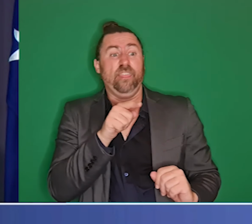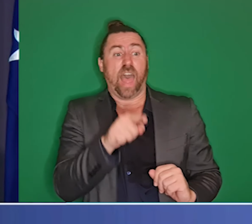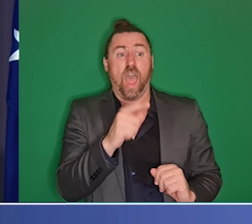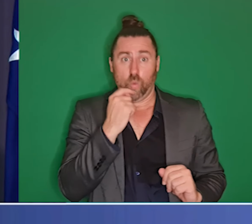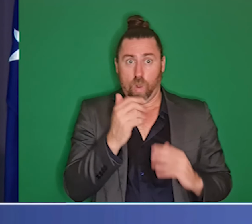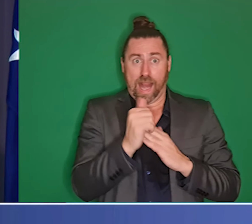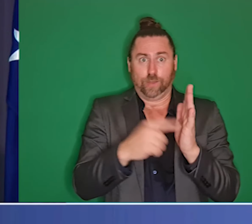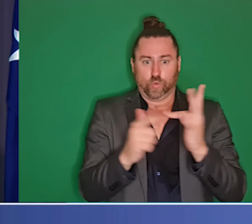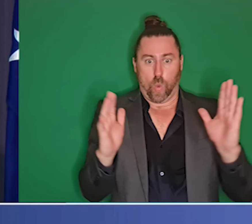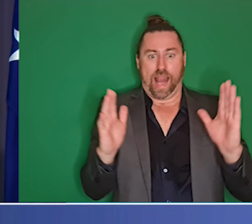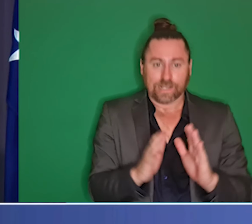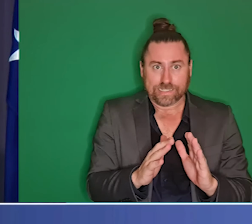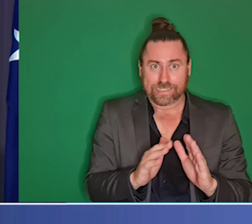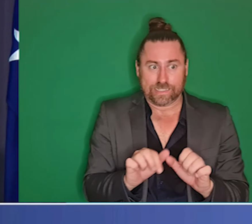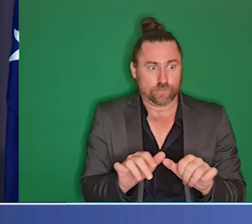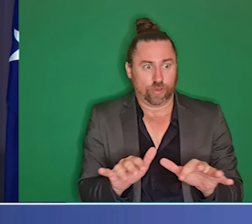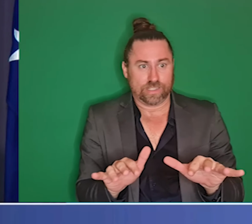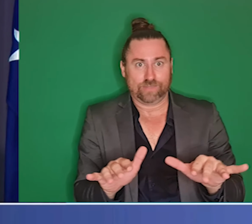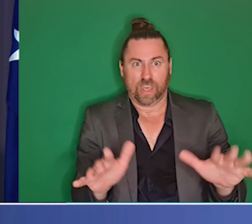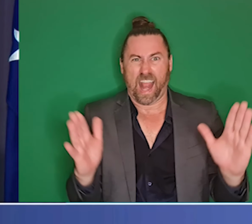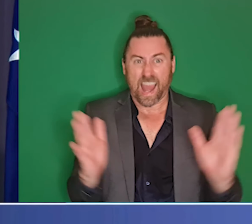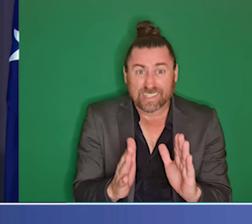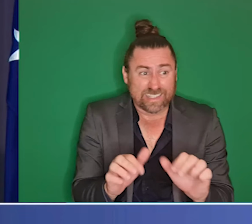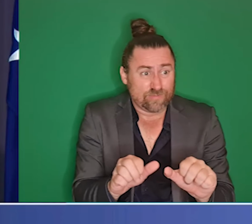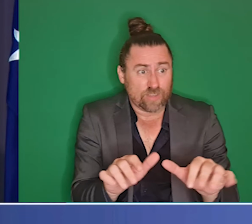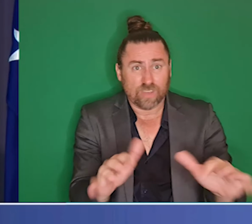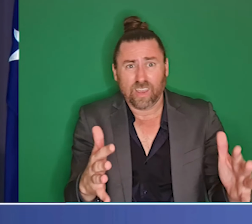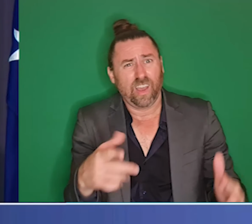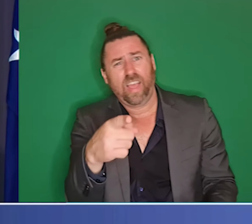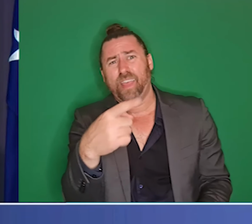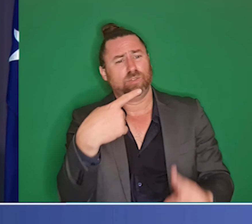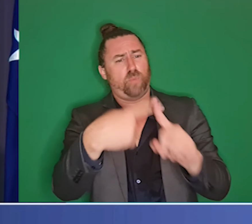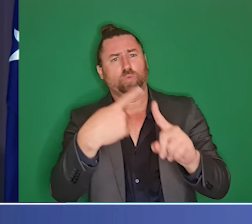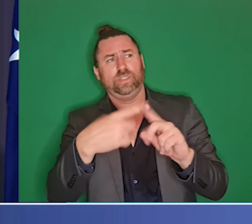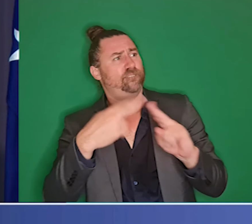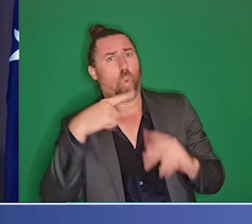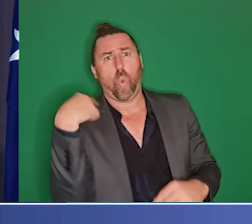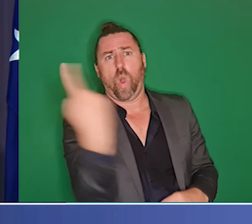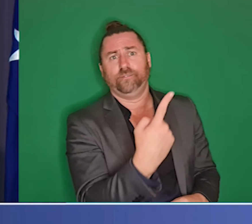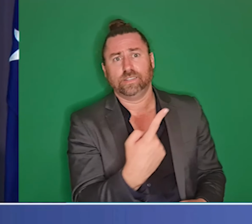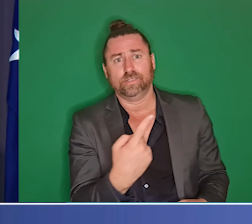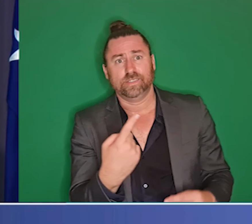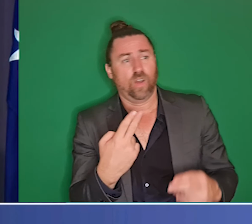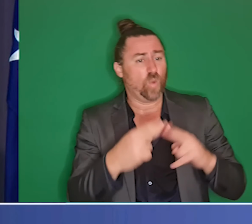So it has that double advantage of assisting individuals as well as families and the wider community.